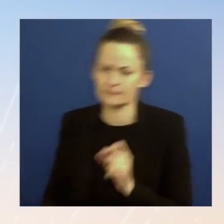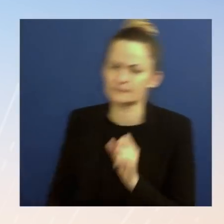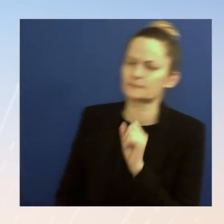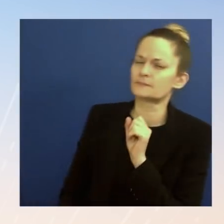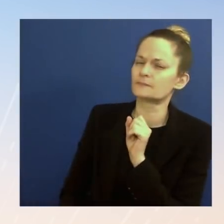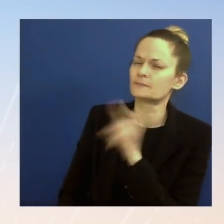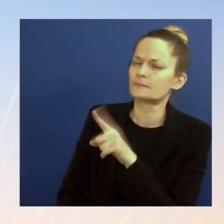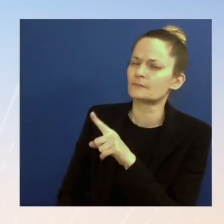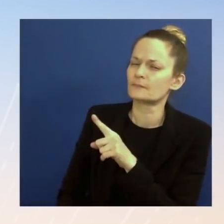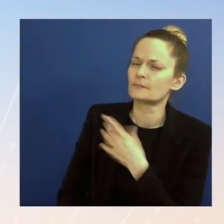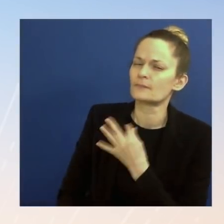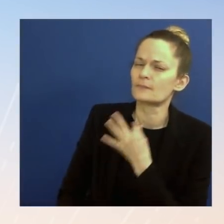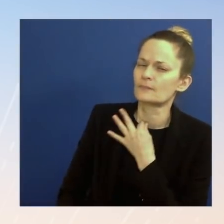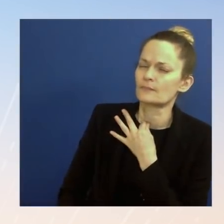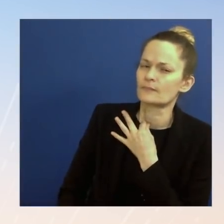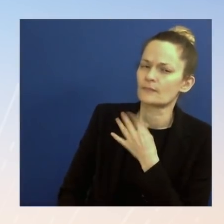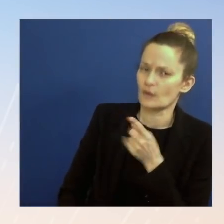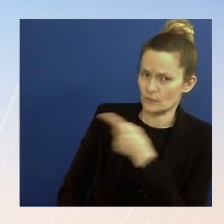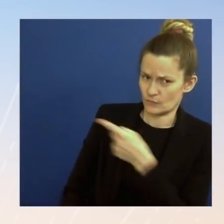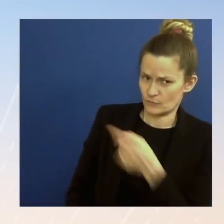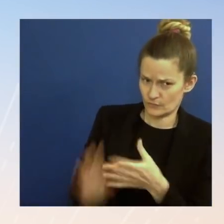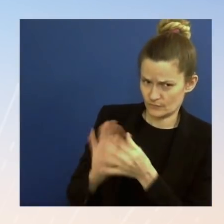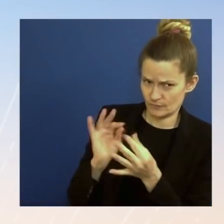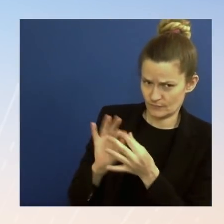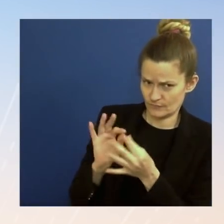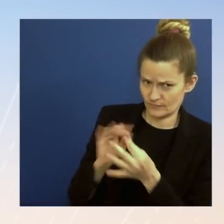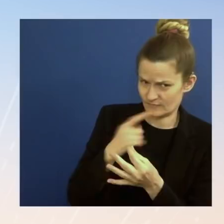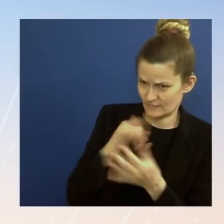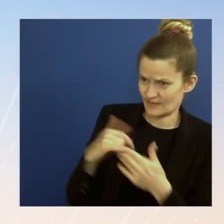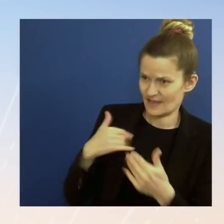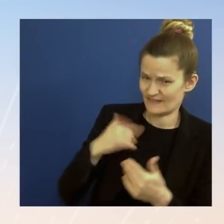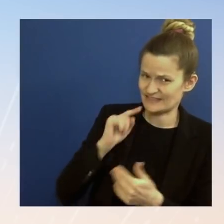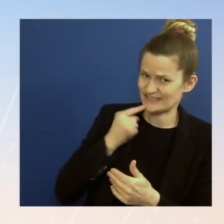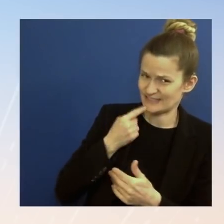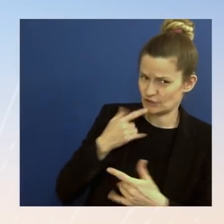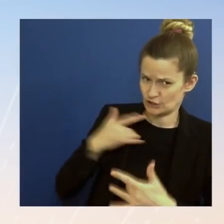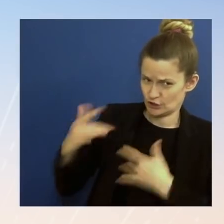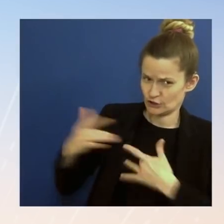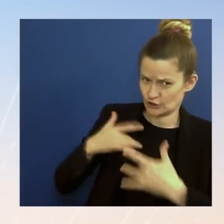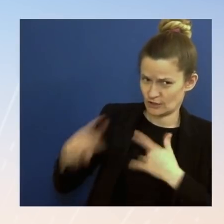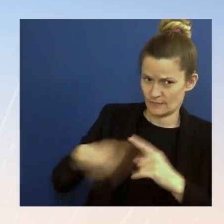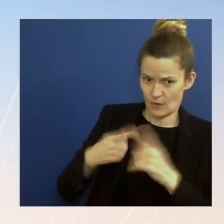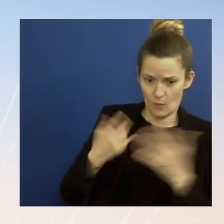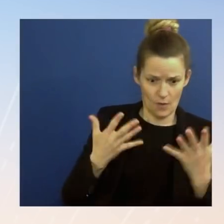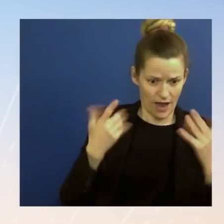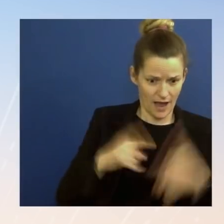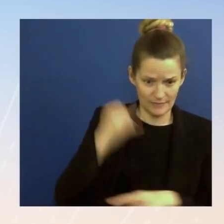if China were to align more closely with Russia. Just, big picture: If China does not heed the U.S.'s warnings,